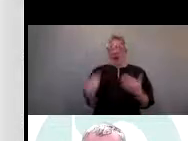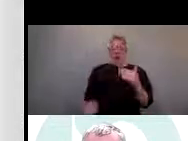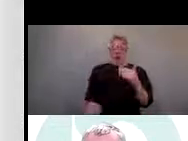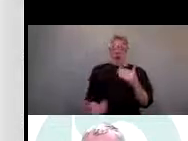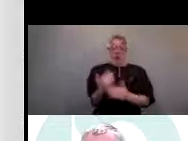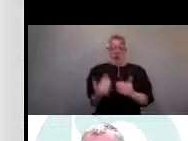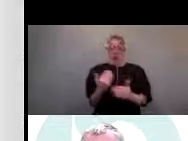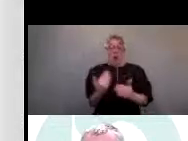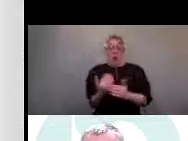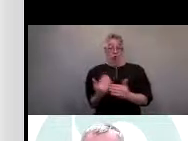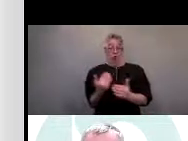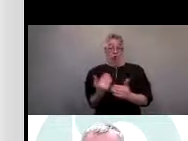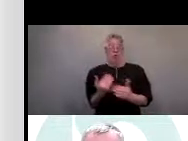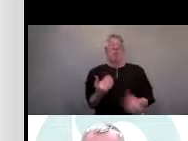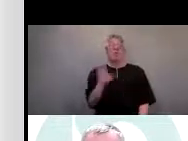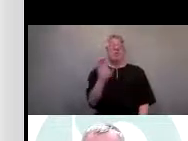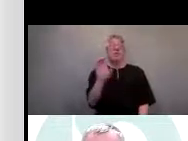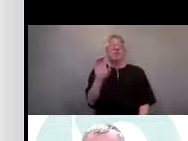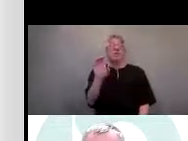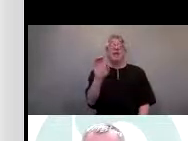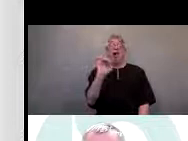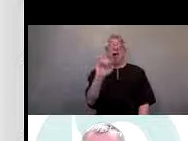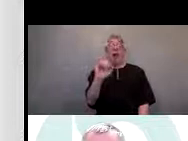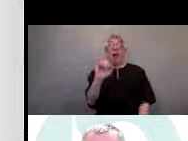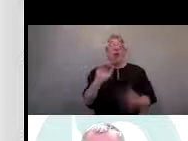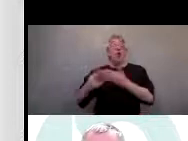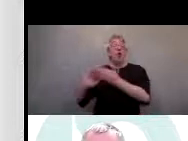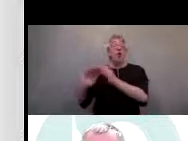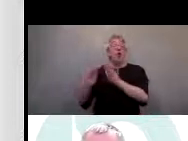implant community of action network has been launched.